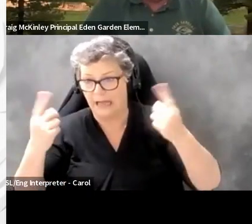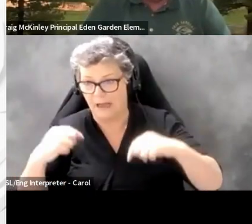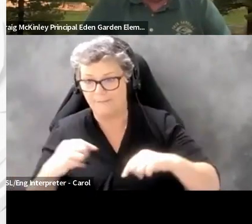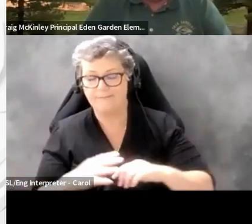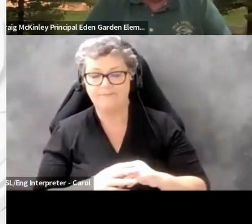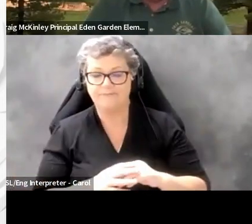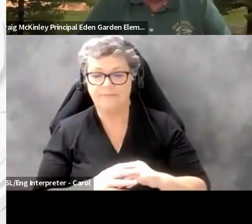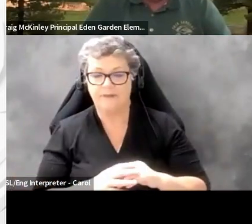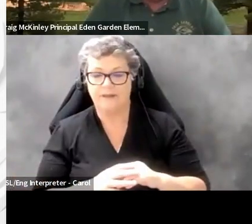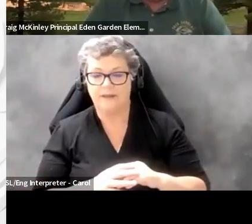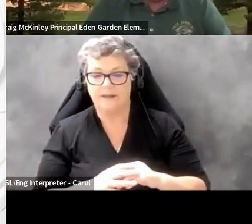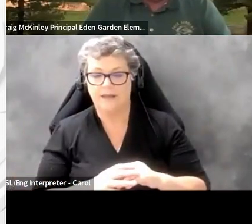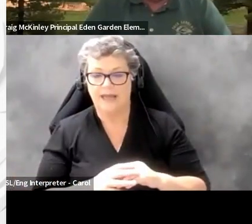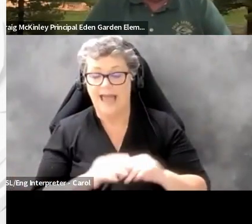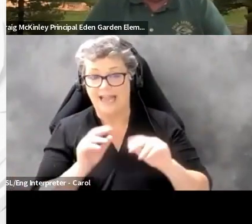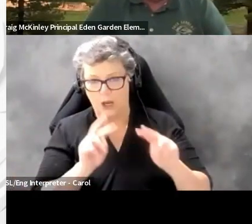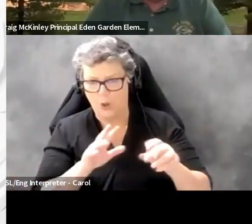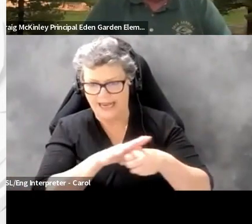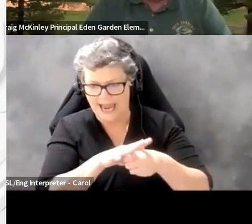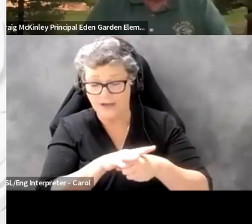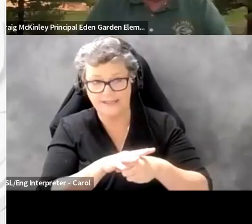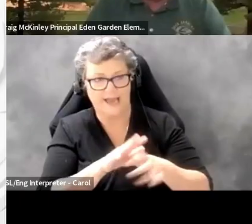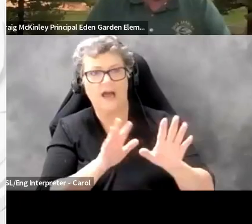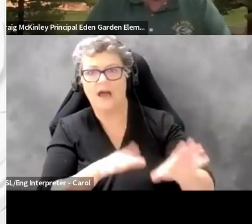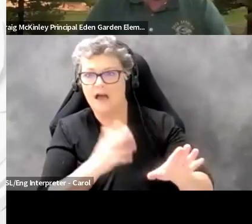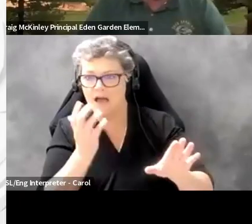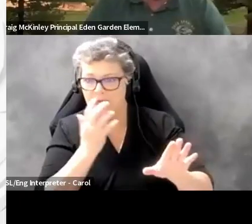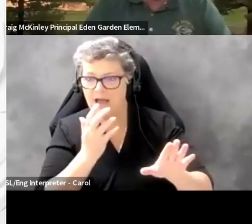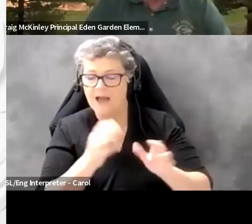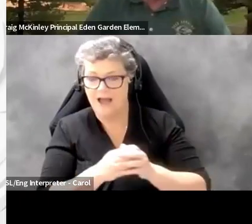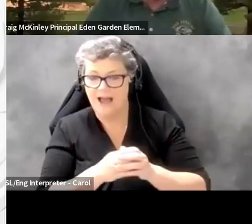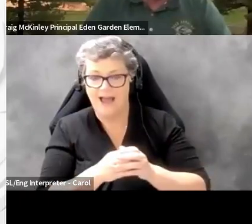that can come comes in can look at an area and say “Oh my gosh!” There are and the measures all